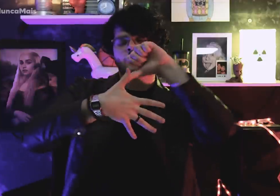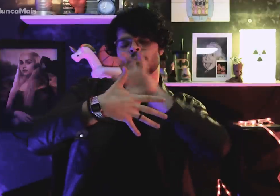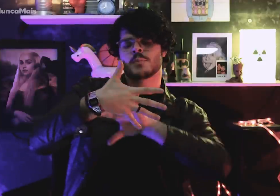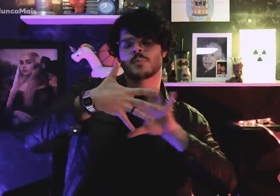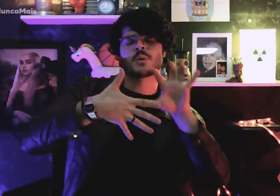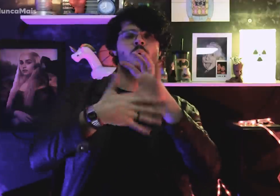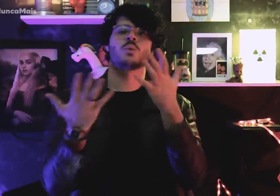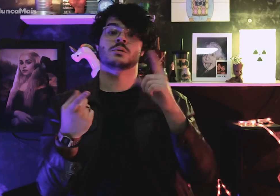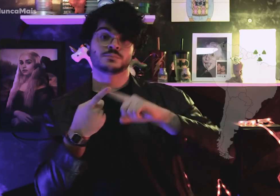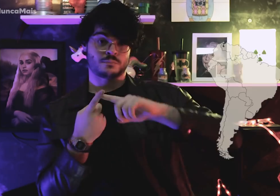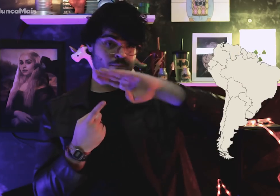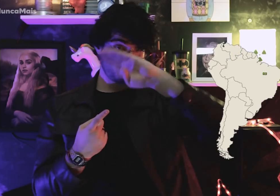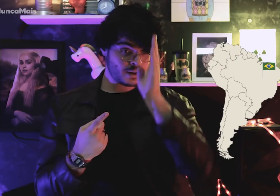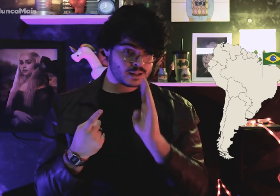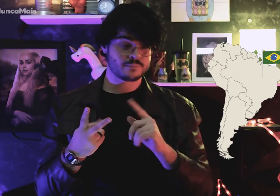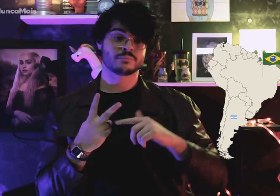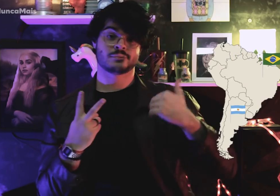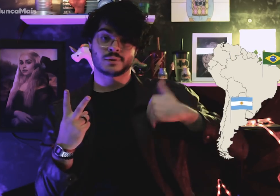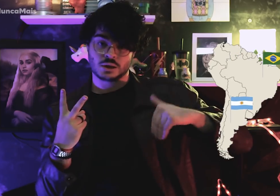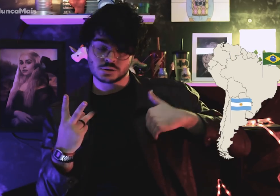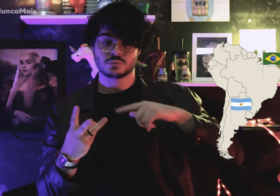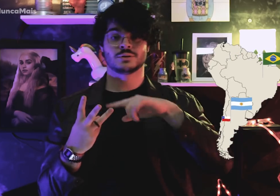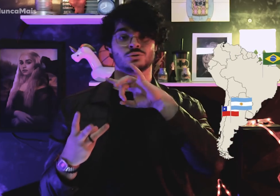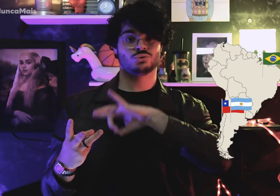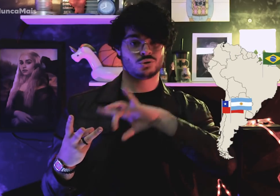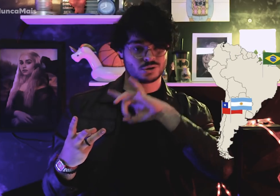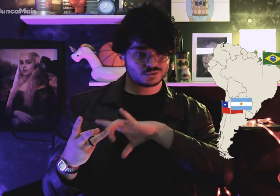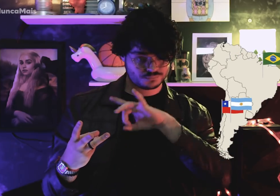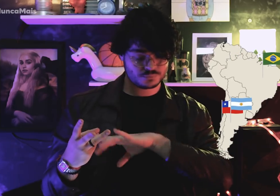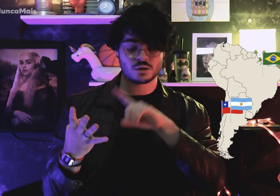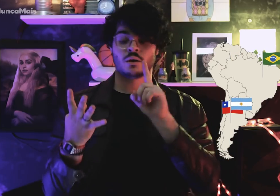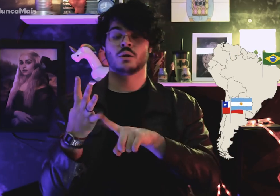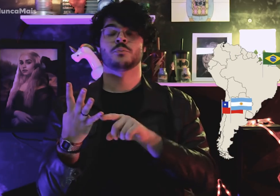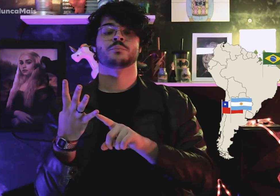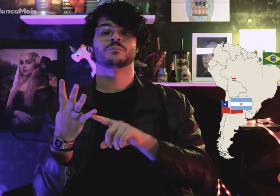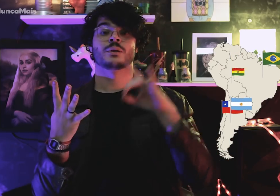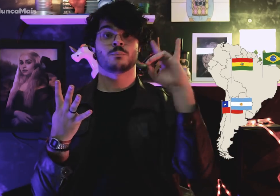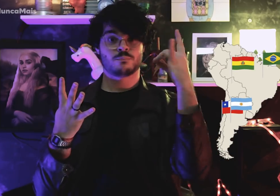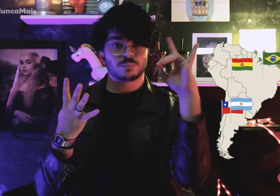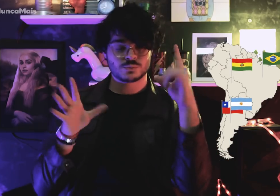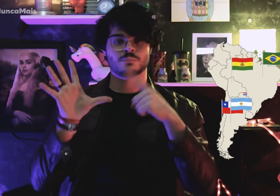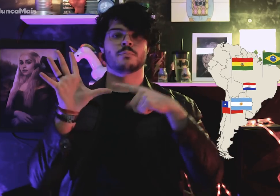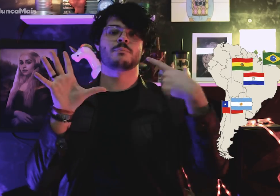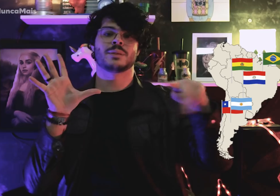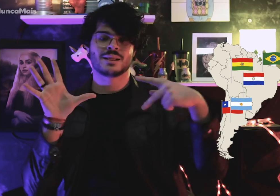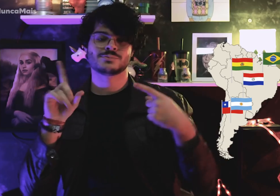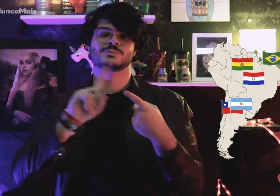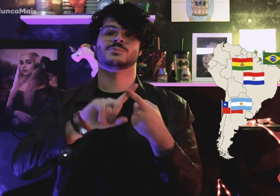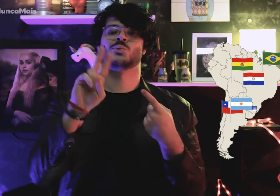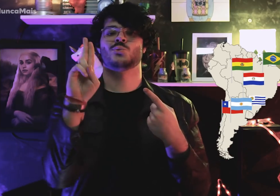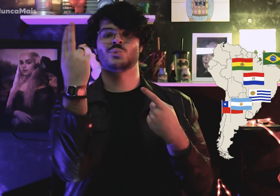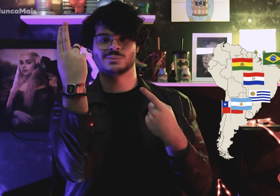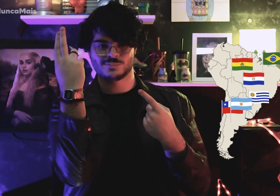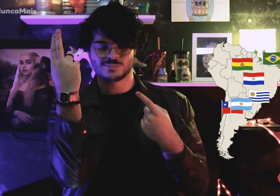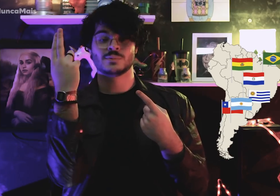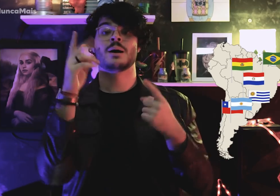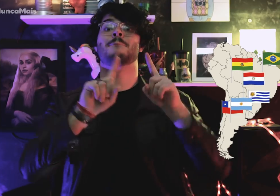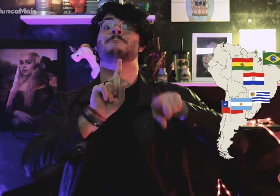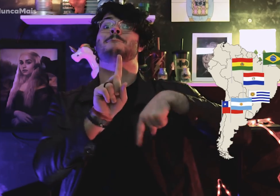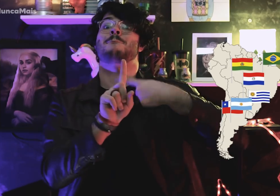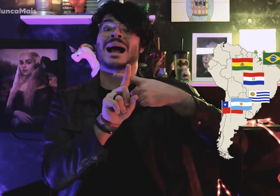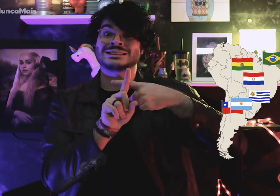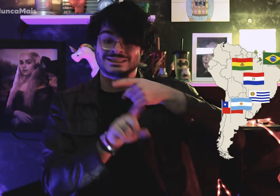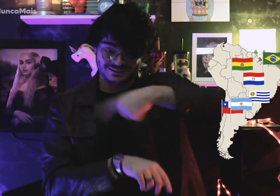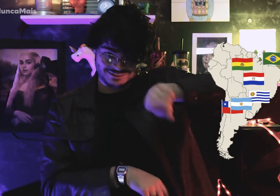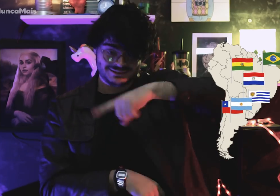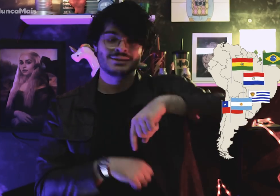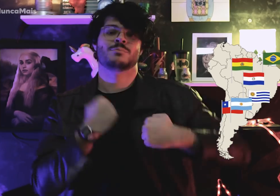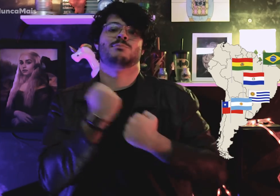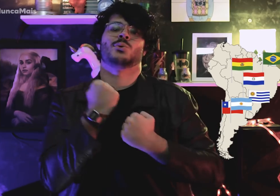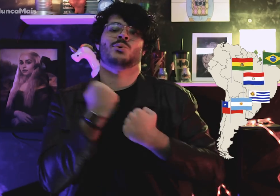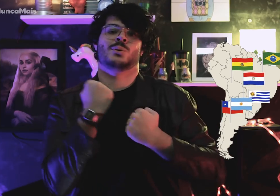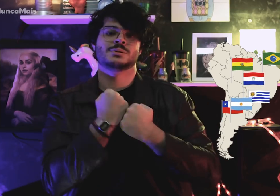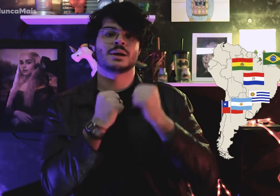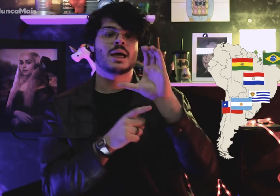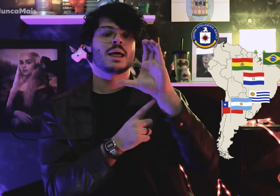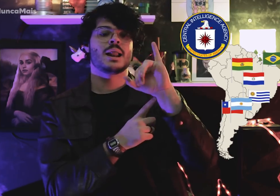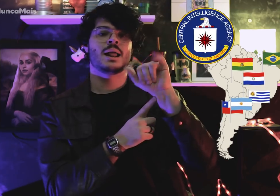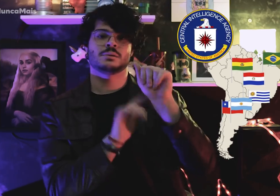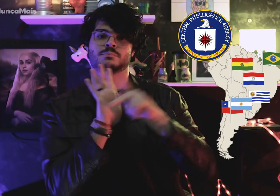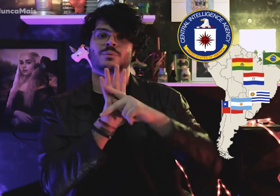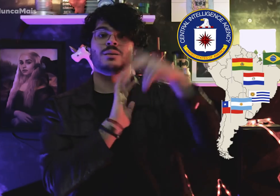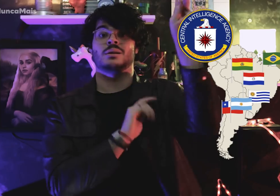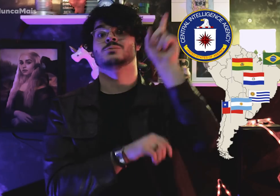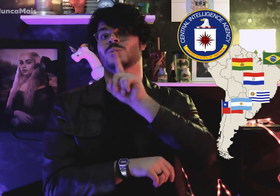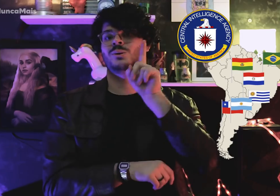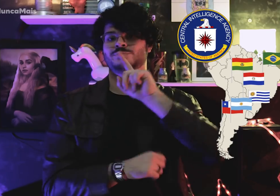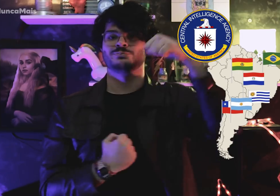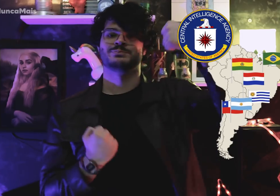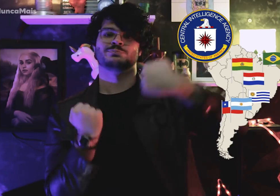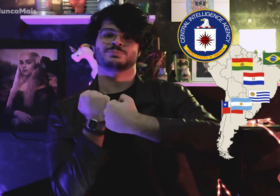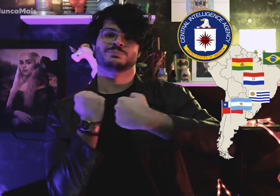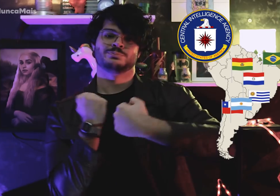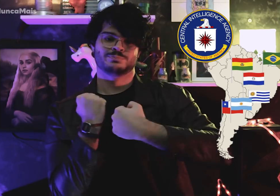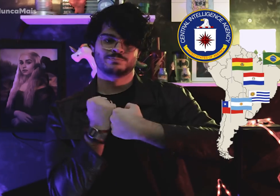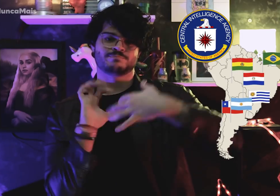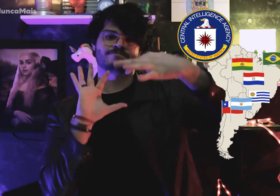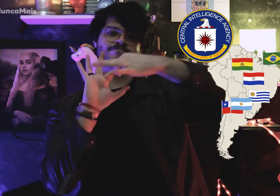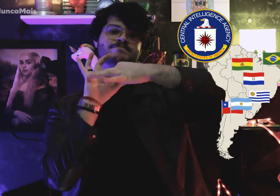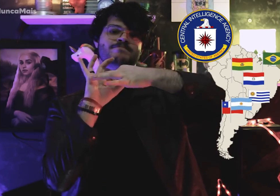Brazil, Argentina, Chile, Bolivia, Paraguay and Uruguay with support from the CIA, USA.